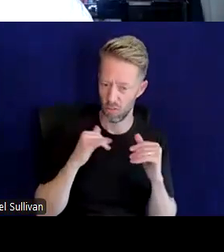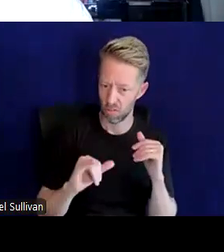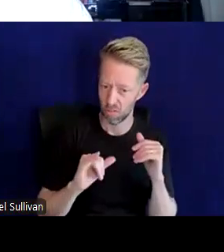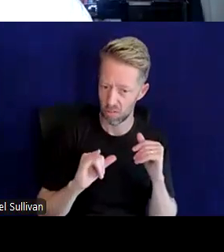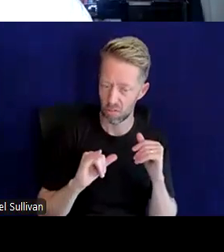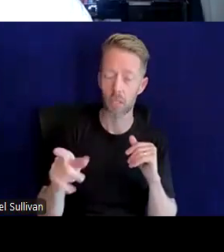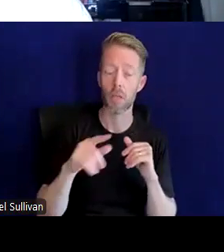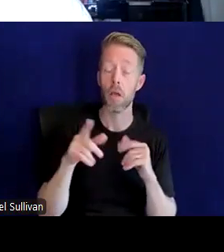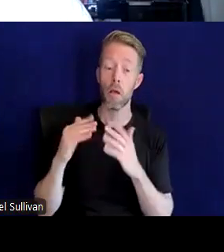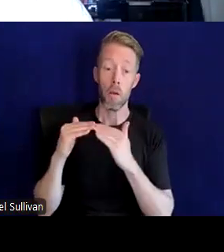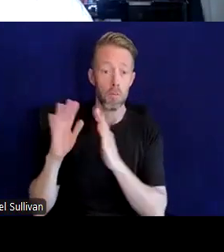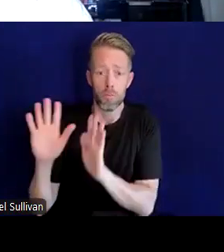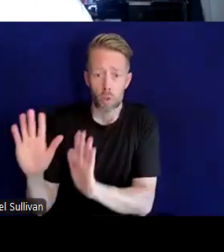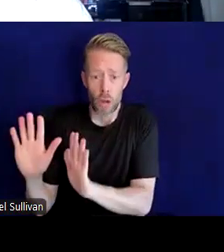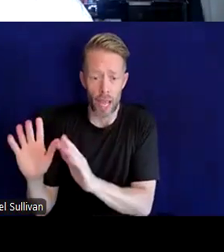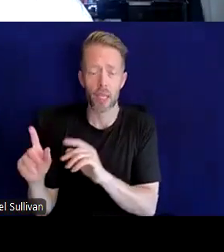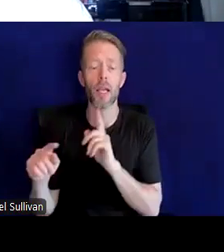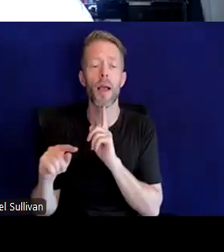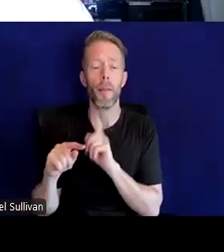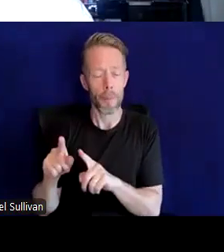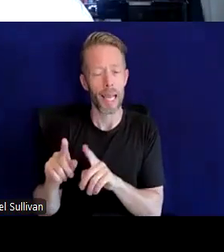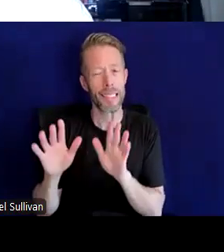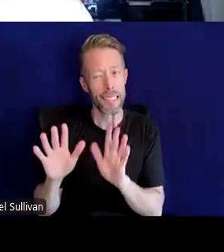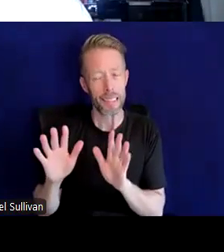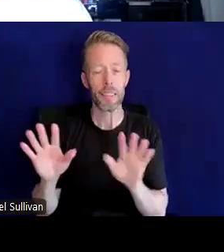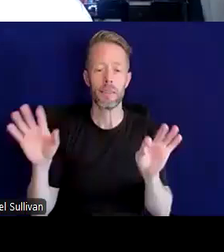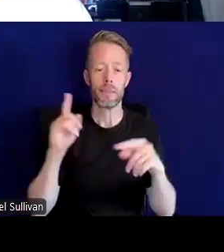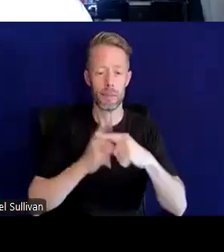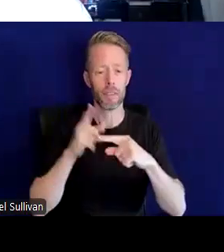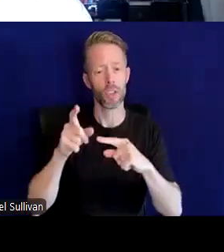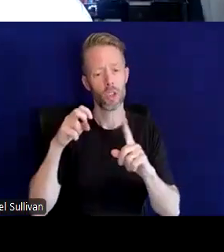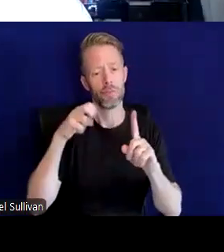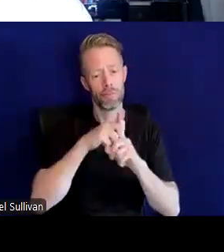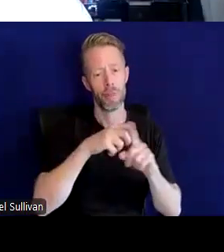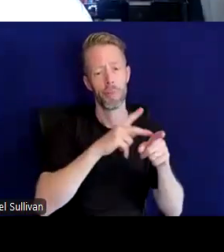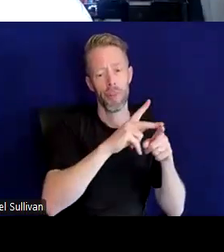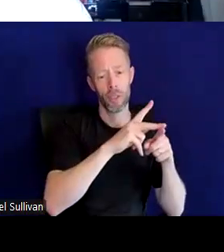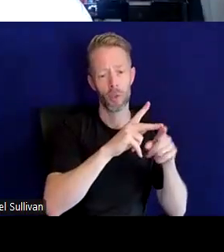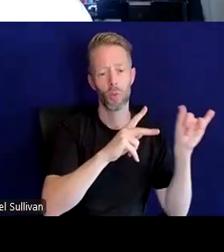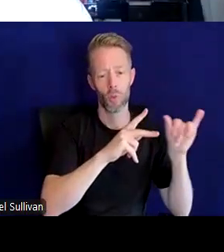sometimes but I would say Sarah covered it but I would say you want to go to the